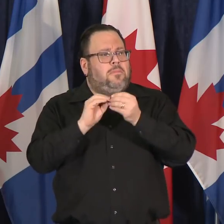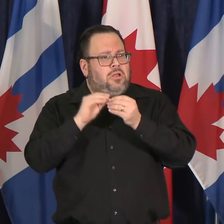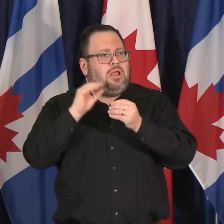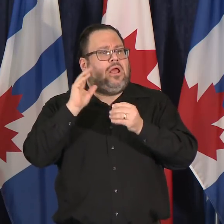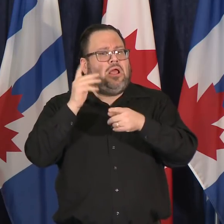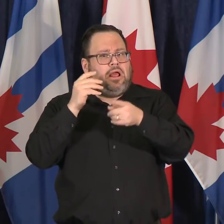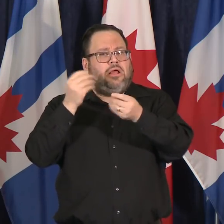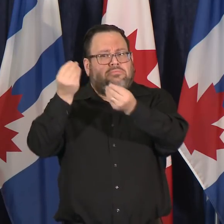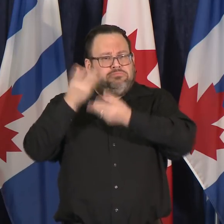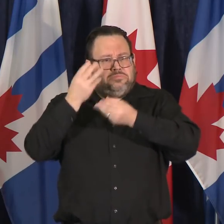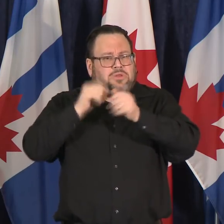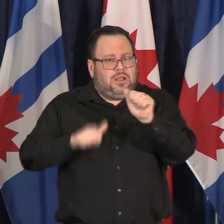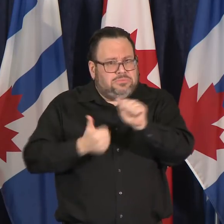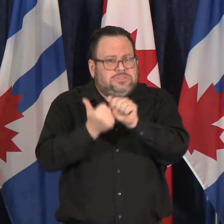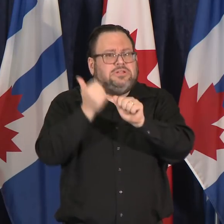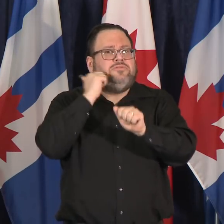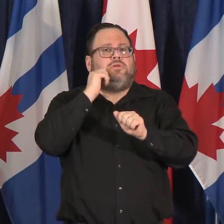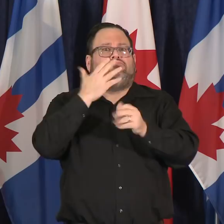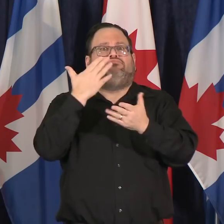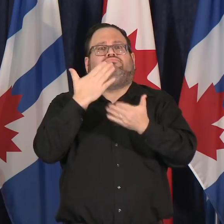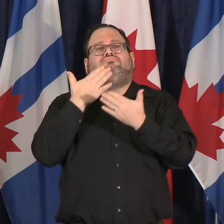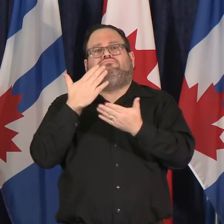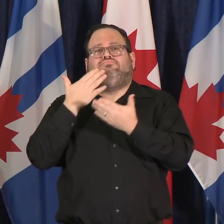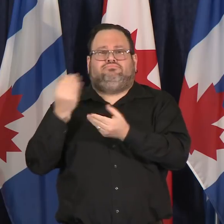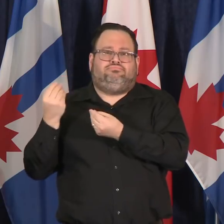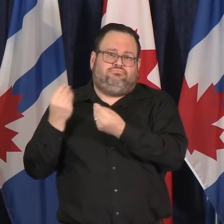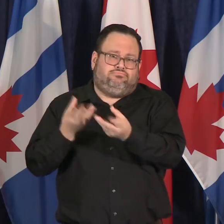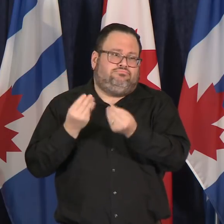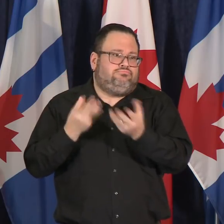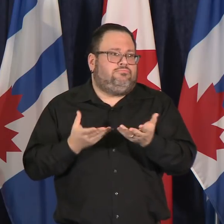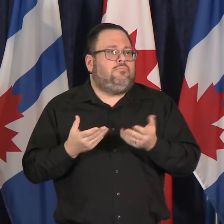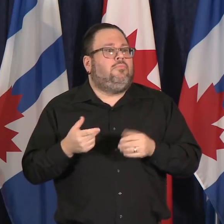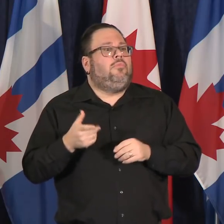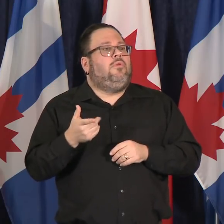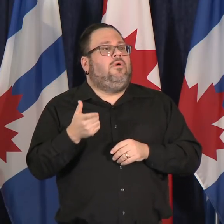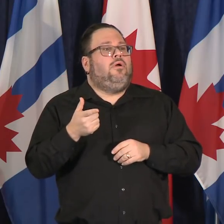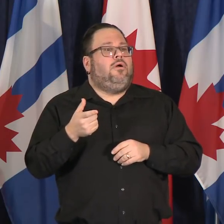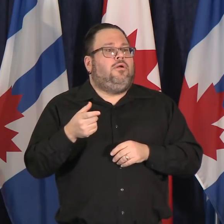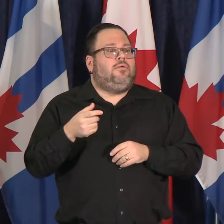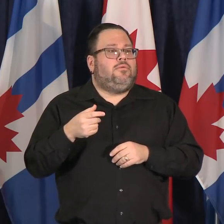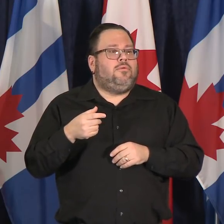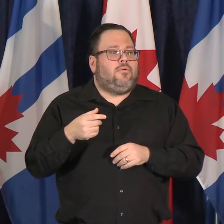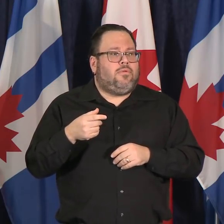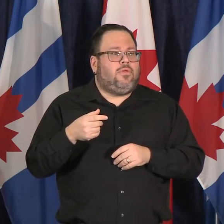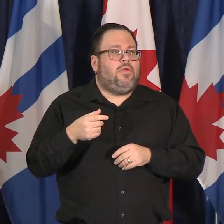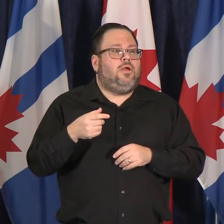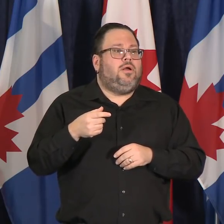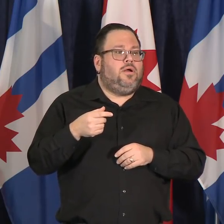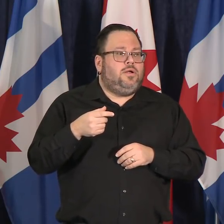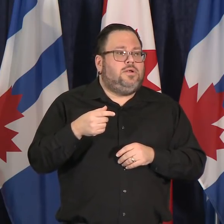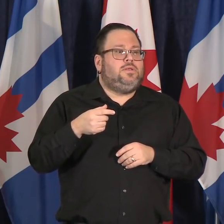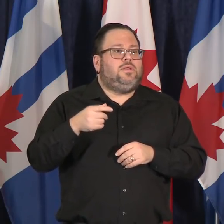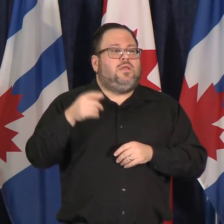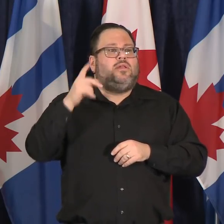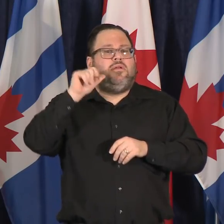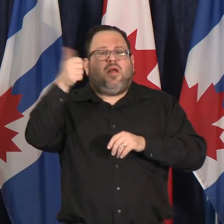we've watched what's happened in Italy we watch this happen Iran so can you just give us a little big-picture summary of where Toronto is and an